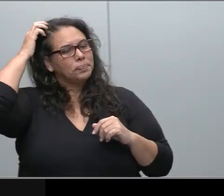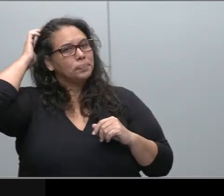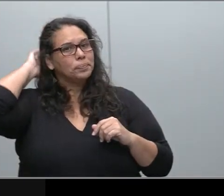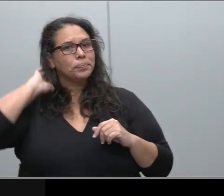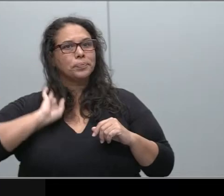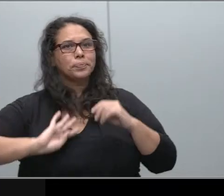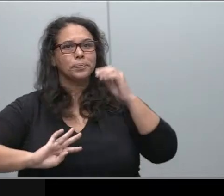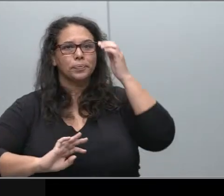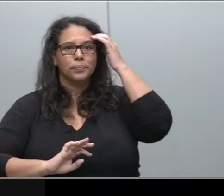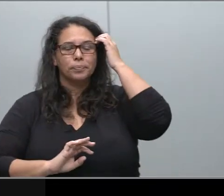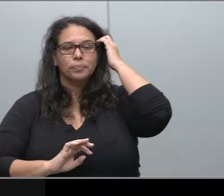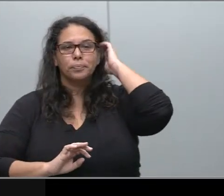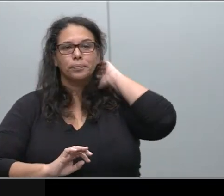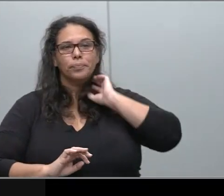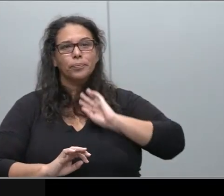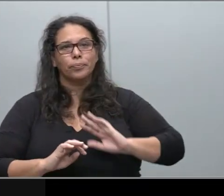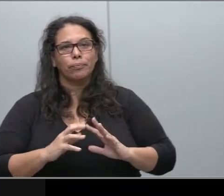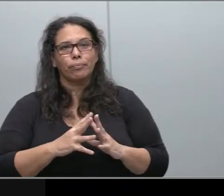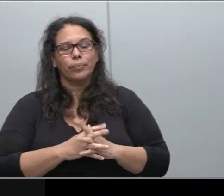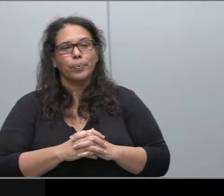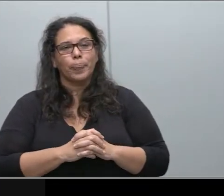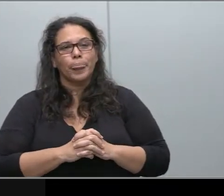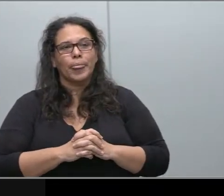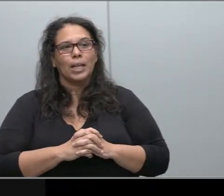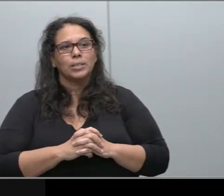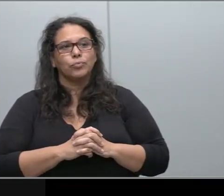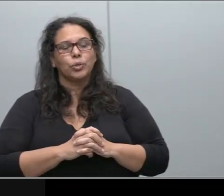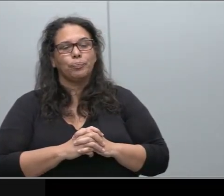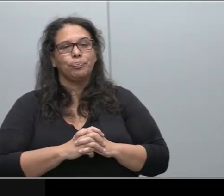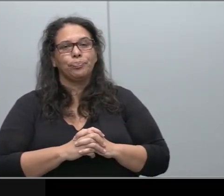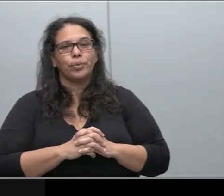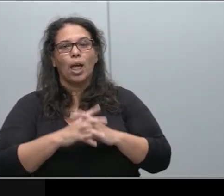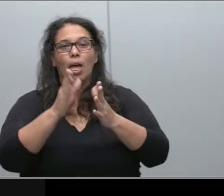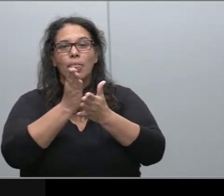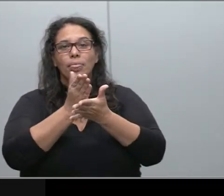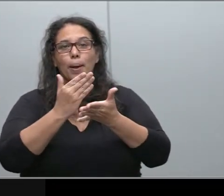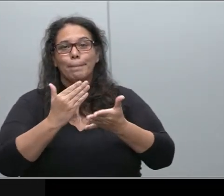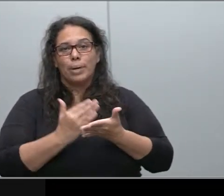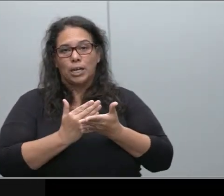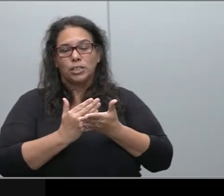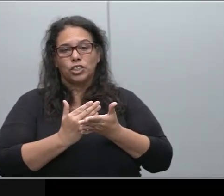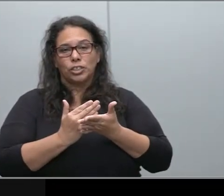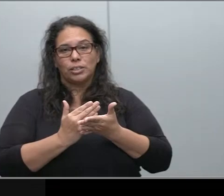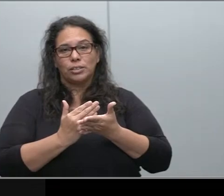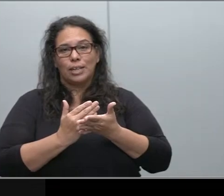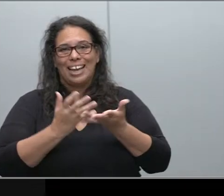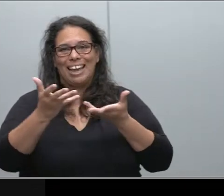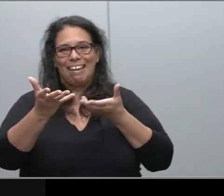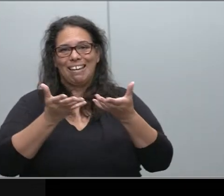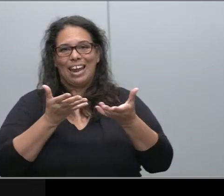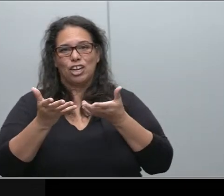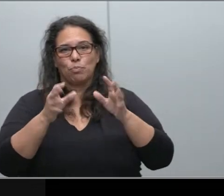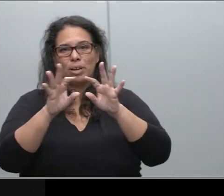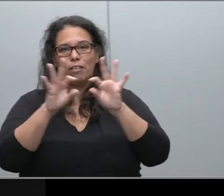and behavioral health related needs, including their basic needs. And so services provided by the FRC staff are